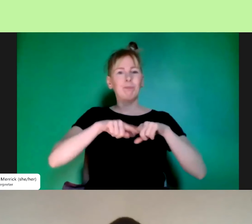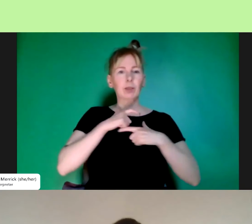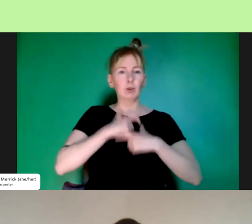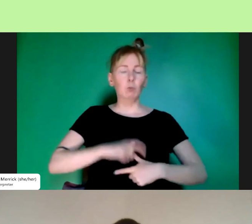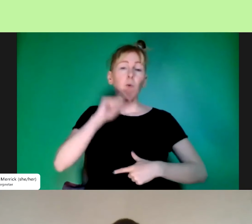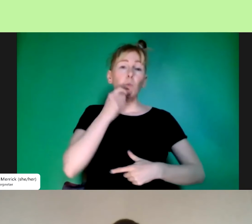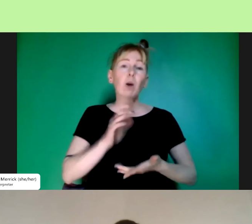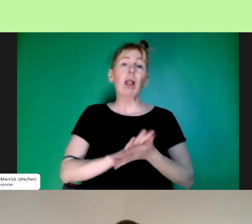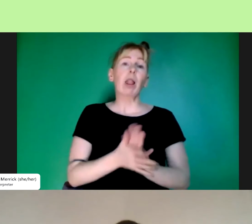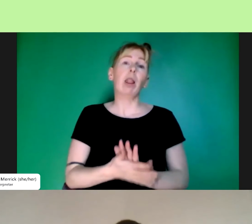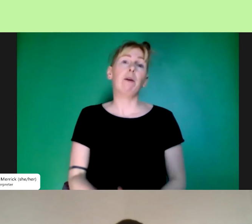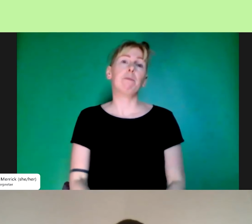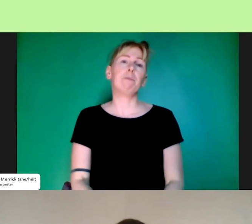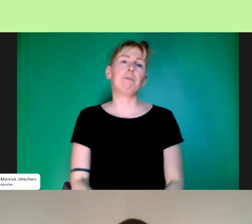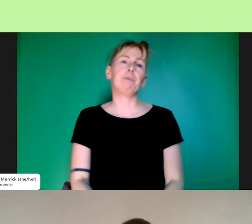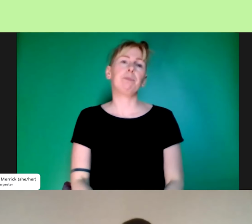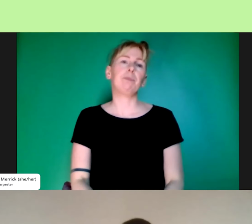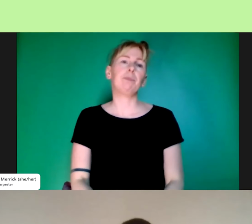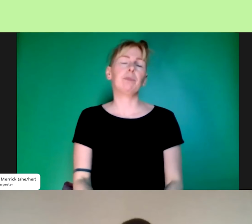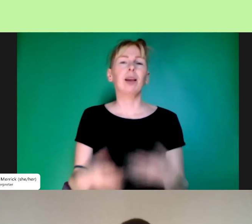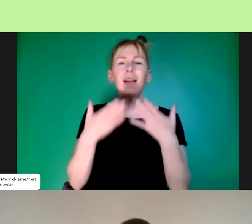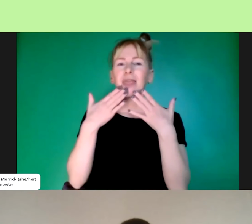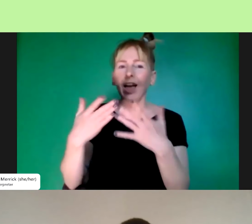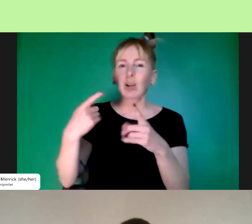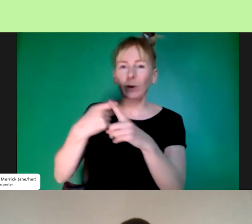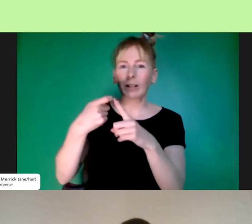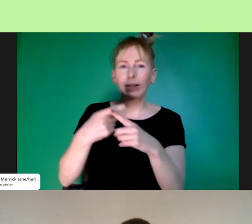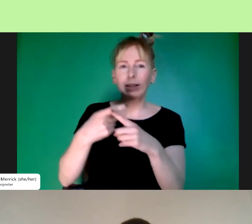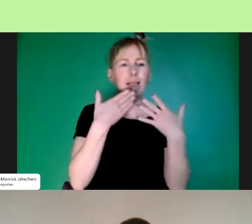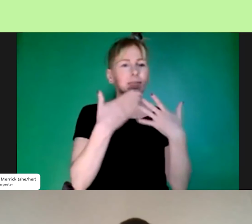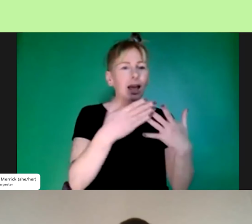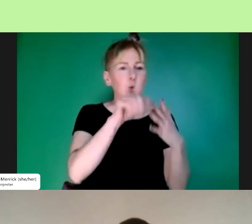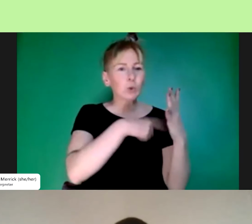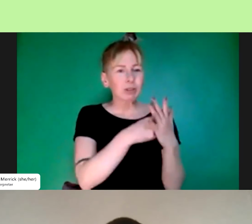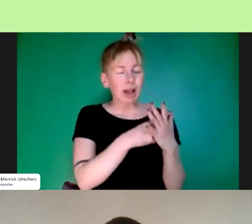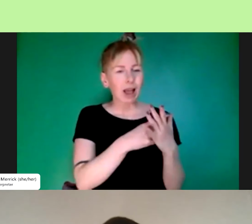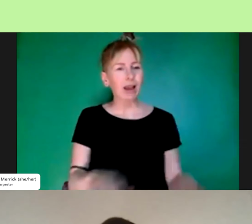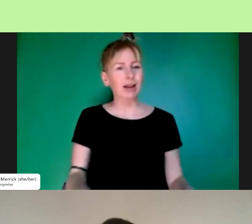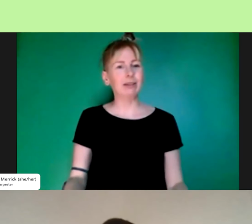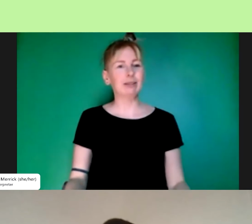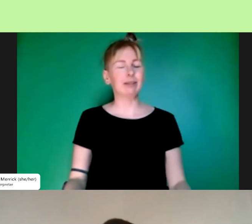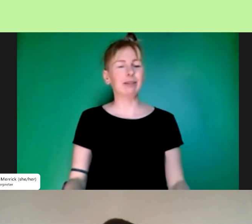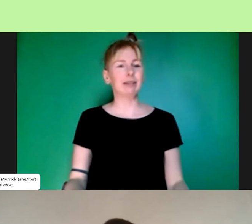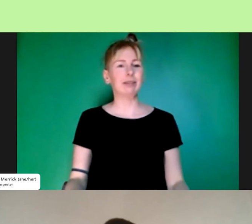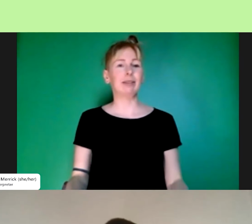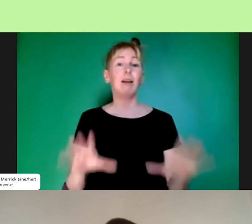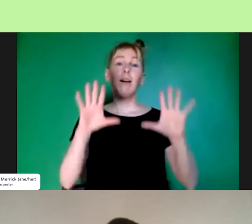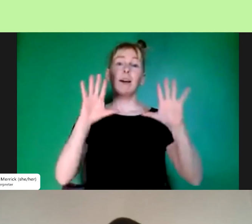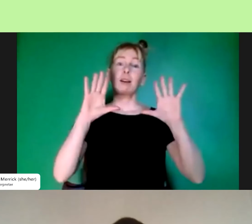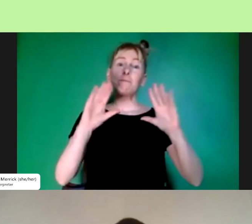Thank you Khanyisile and thank you, Jack – Jack Ky Tan. So we’ve come to the end really of our discussion here.